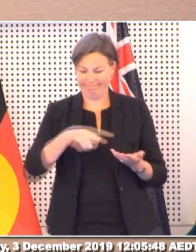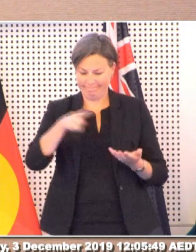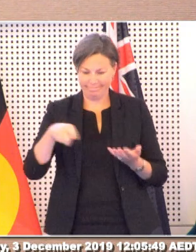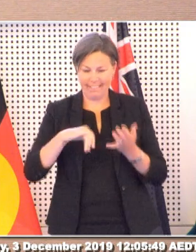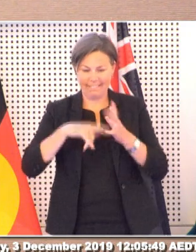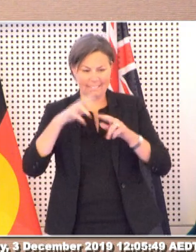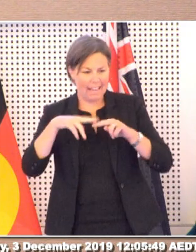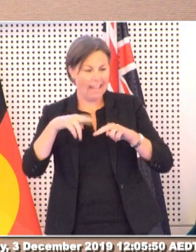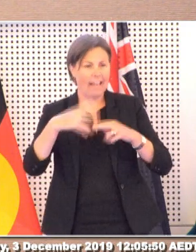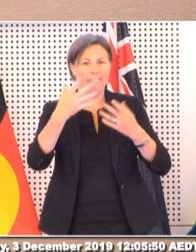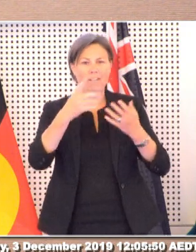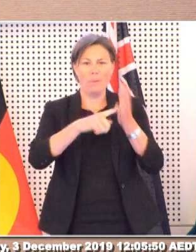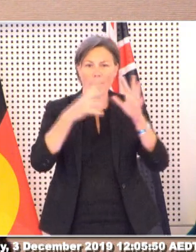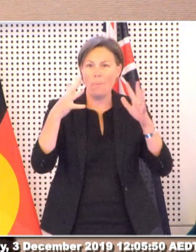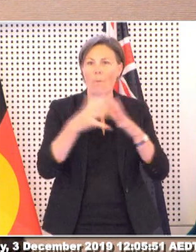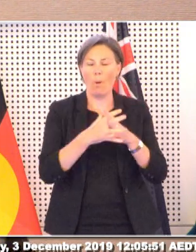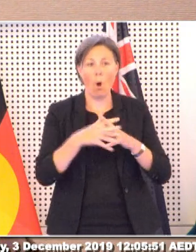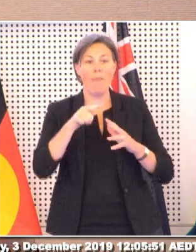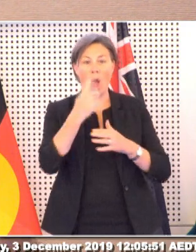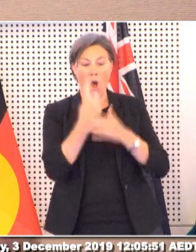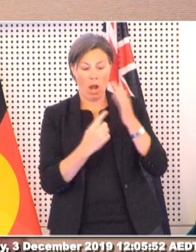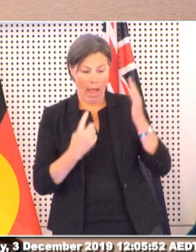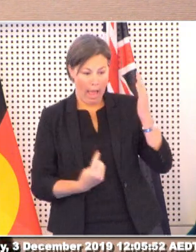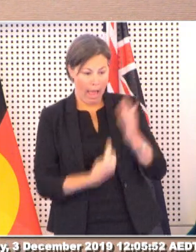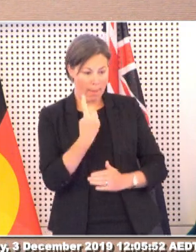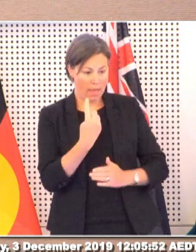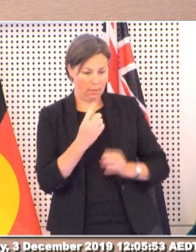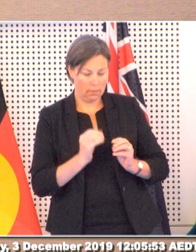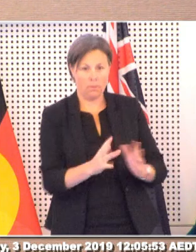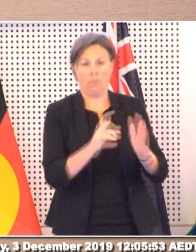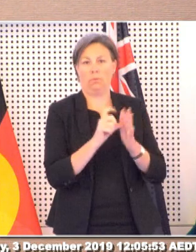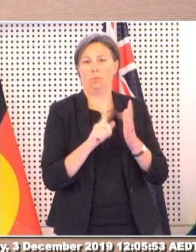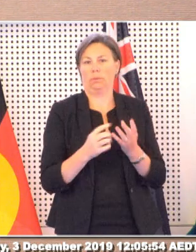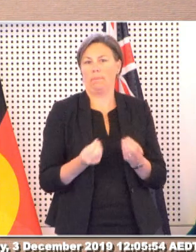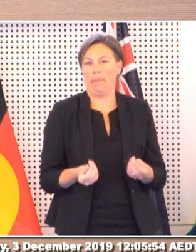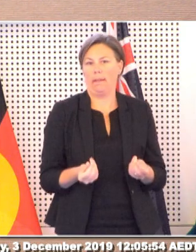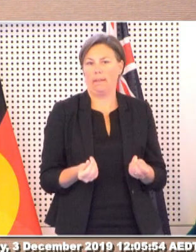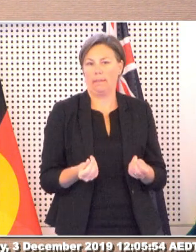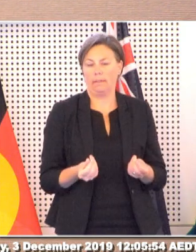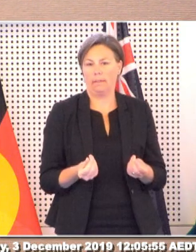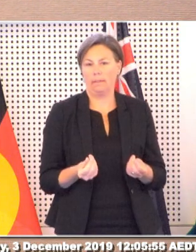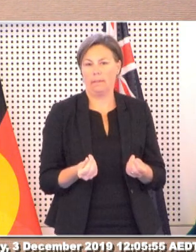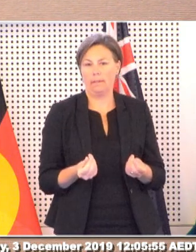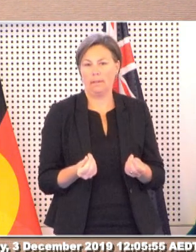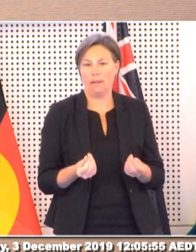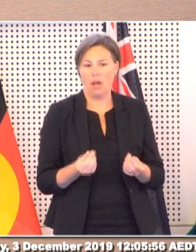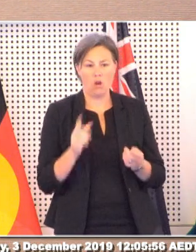that’s already happened on an incident-by-incident basis, based on the – the recognition of sort of more